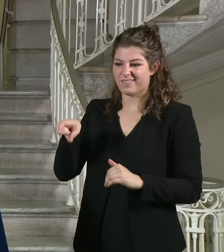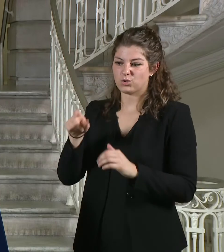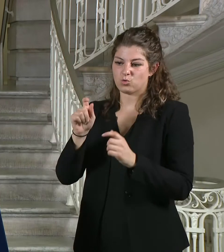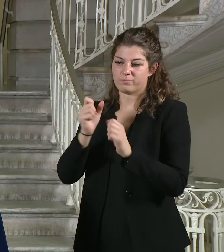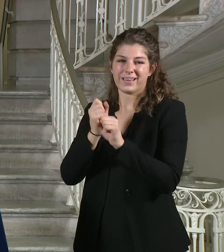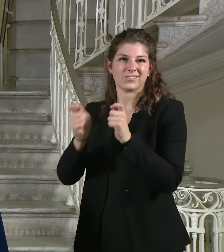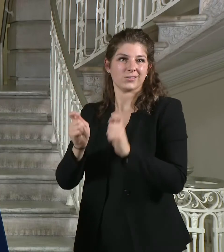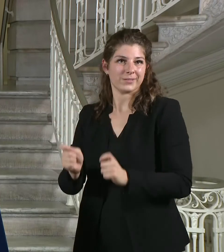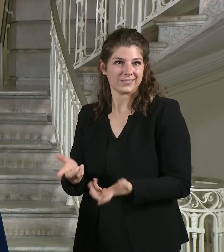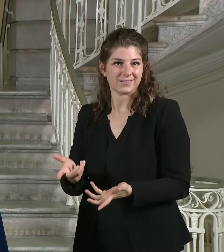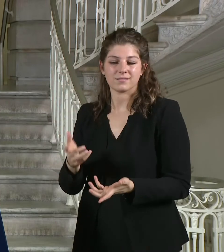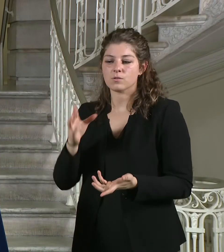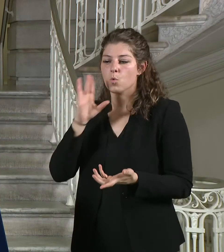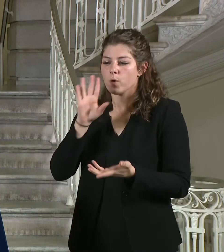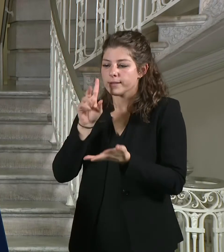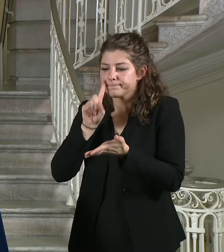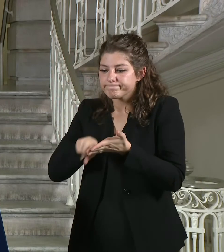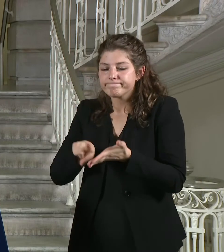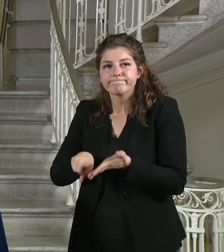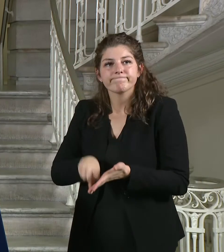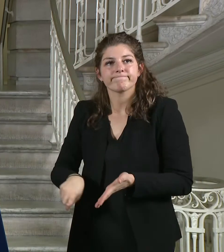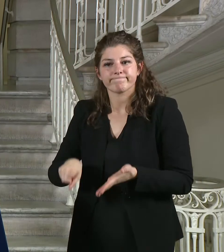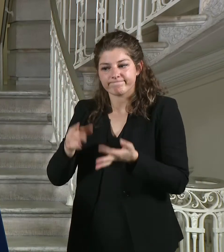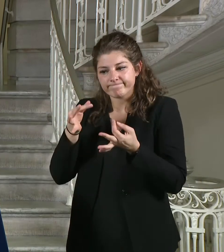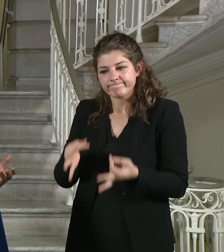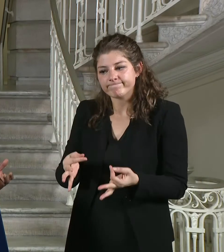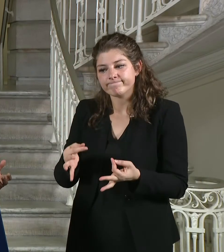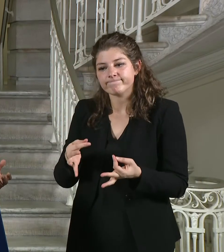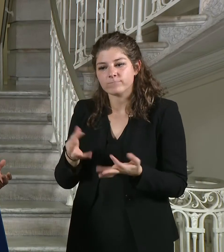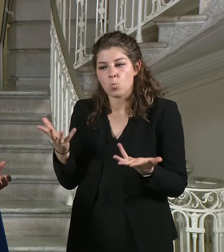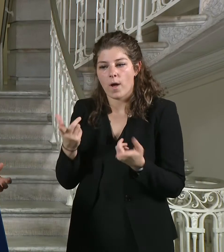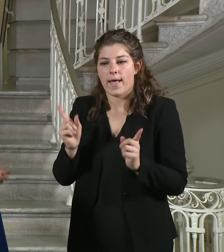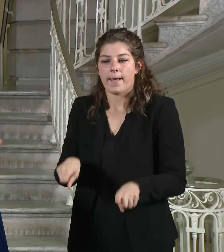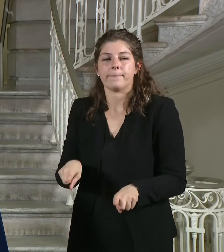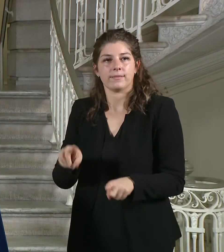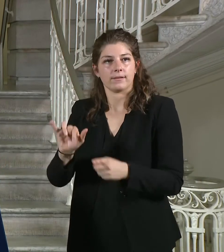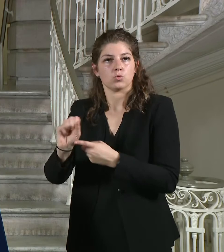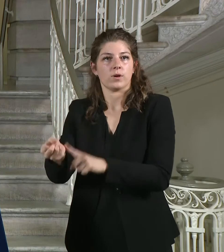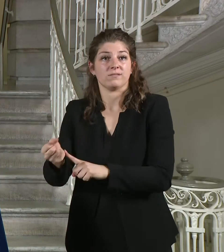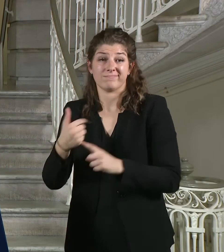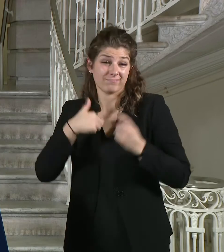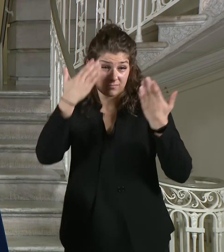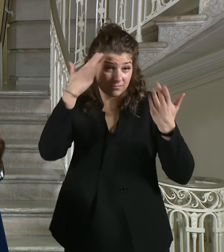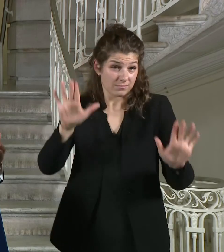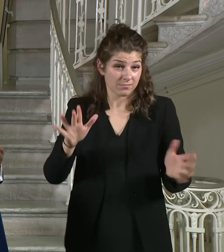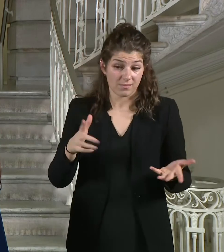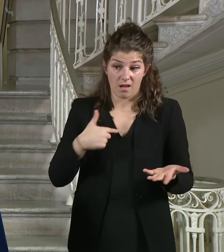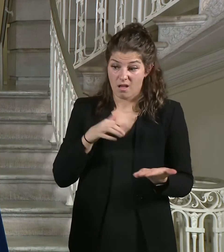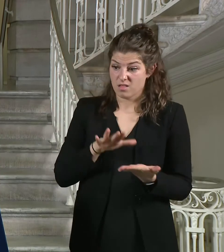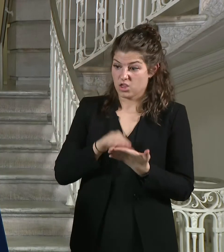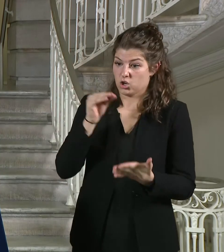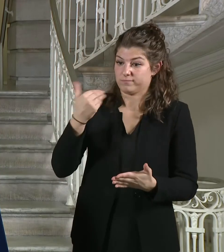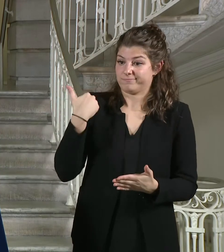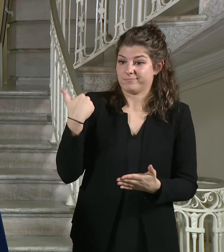THEN WE DO AN ANALYSIS IF PEOPLE ARE ORDERING TOO MUCH THEN THEY HAVE TO MAKE THE ADJUSTMENTS. WE